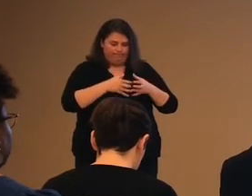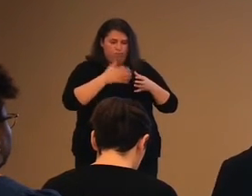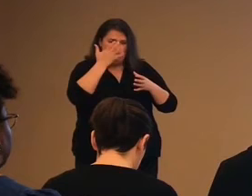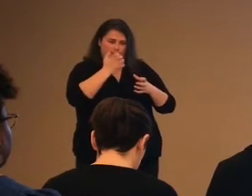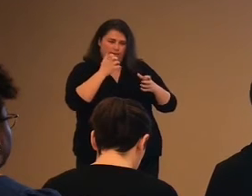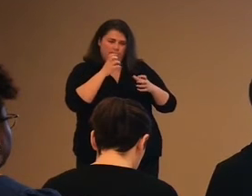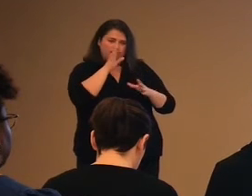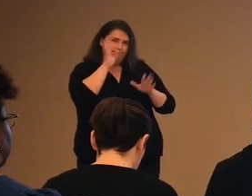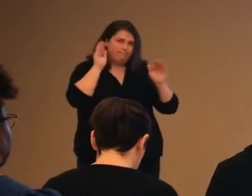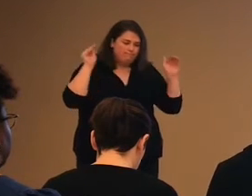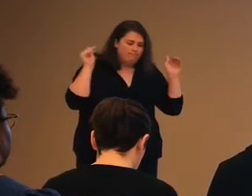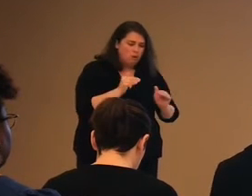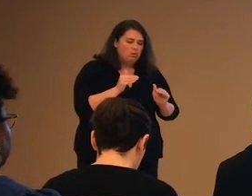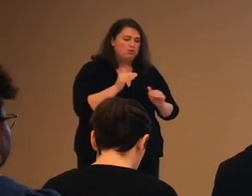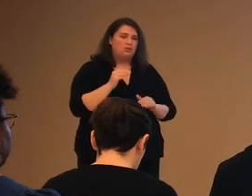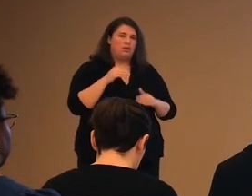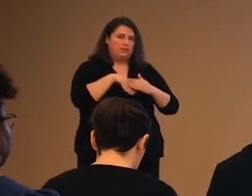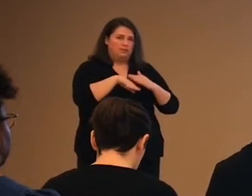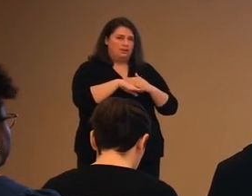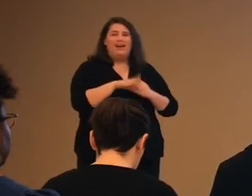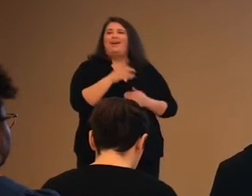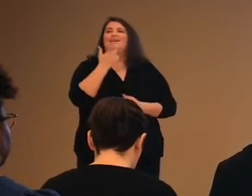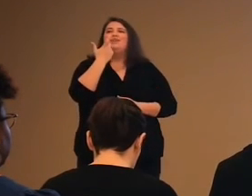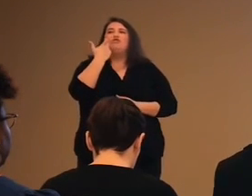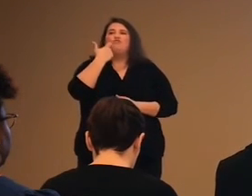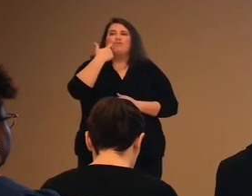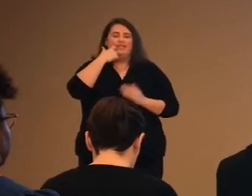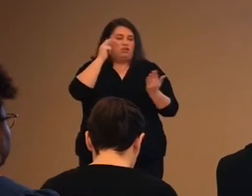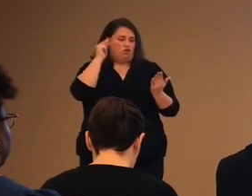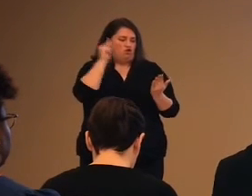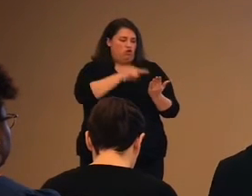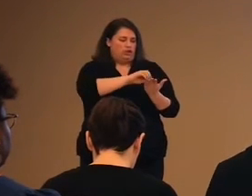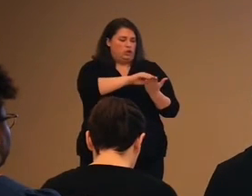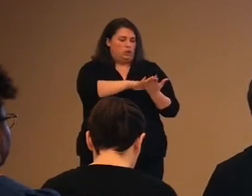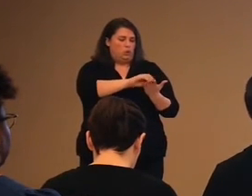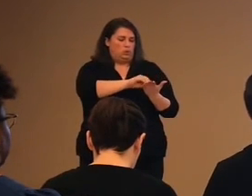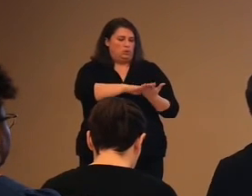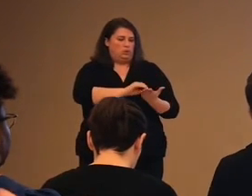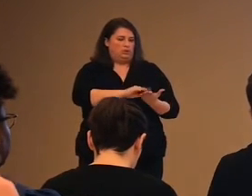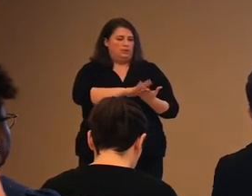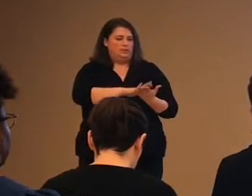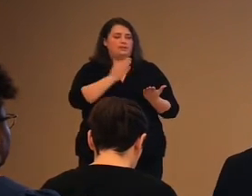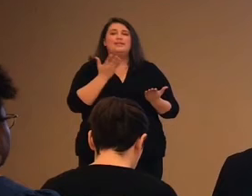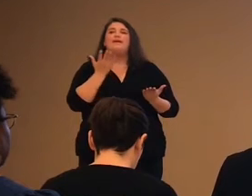And I will say that I recently looked at those notes, and it was really a lot of physical accessibility